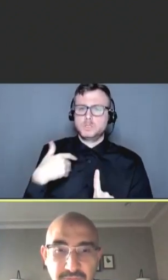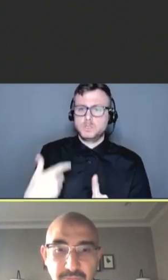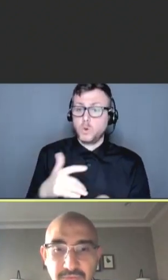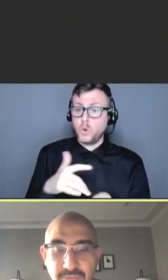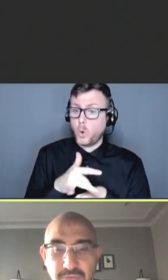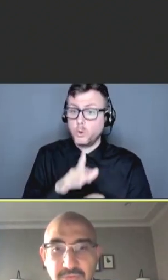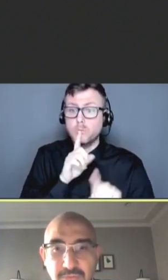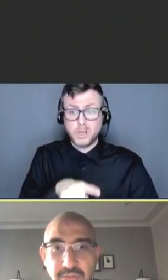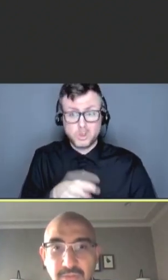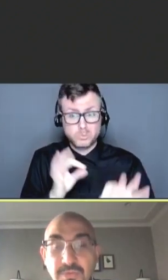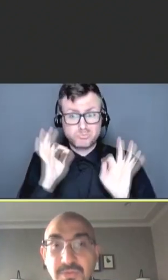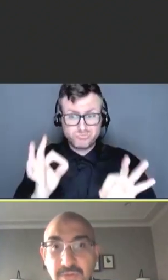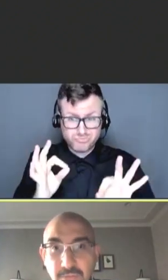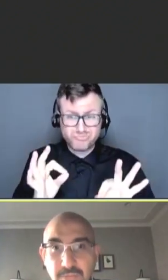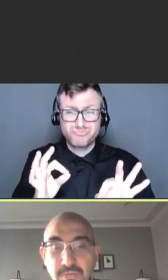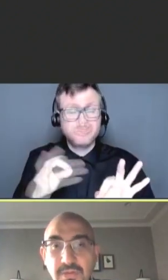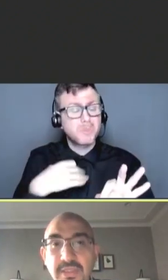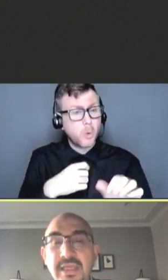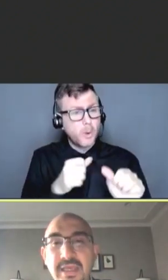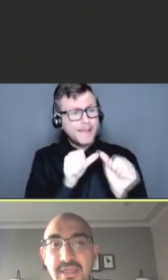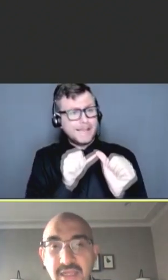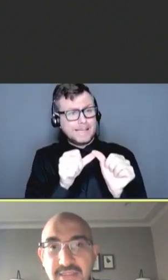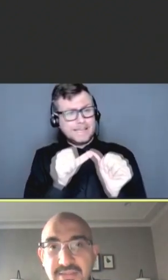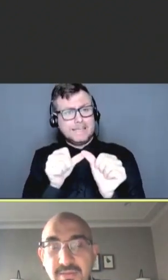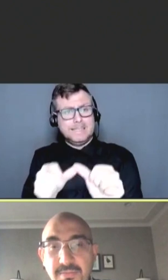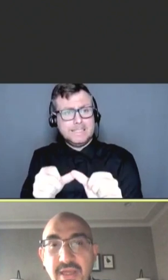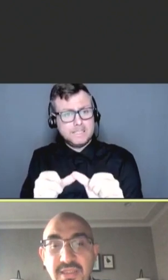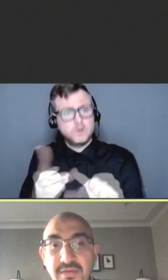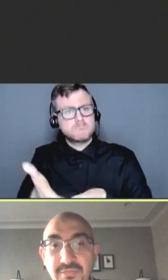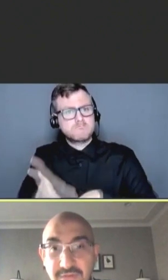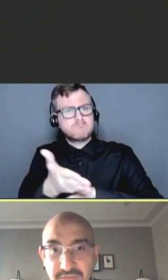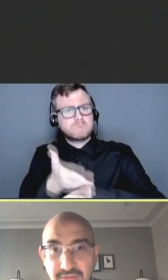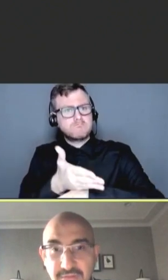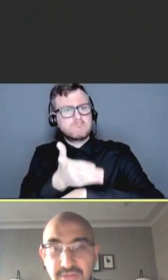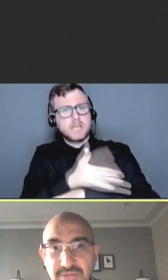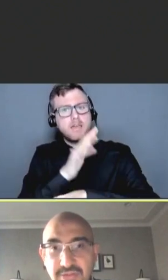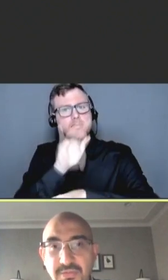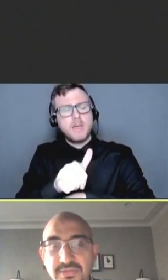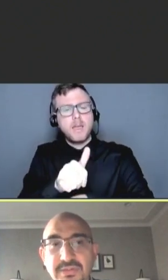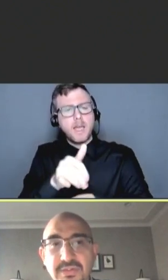is important, but also we continue to enhance the binding affinity in these germinal center